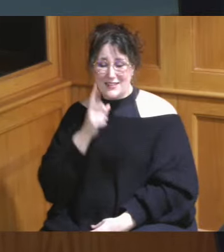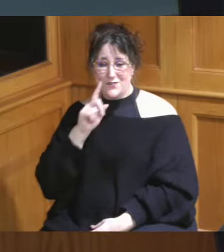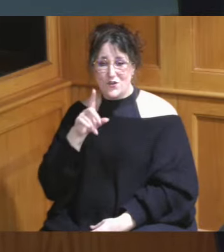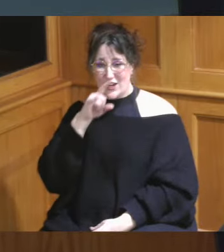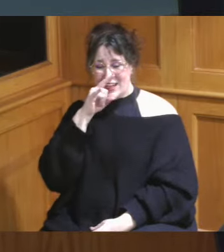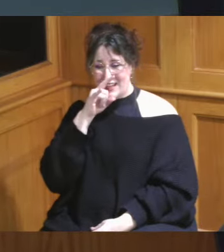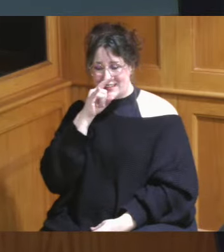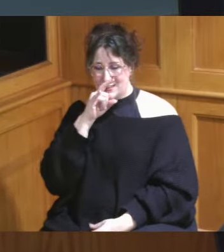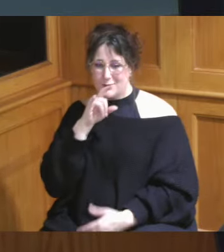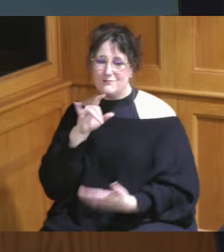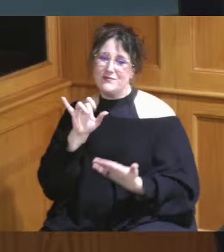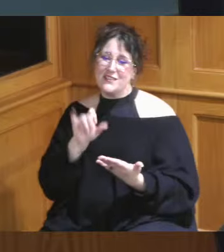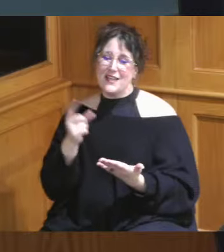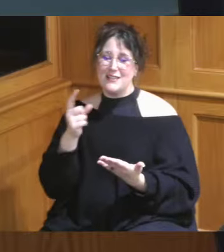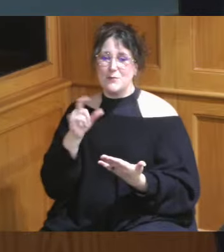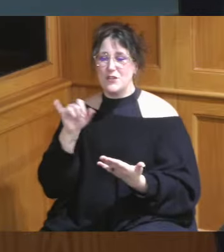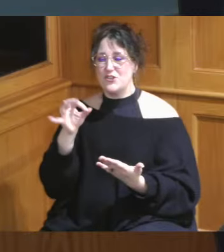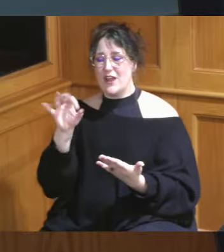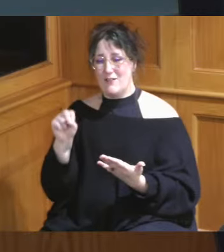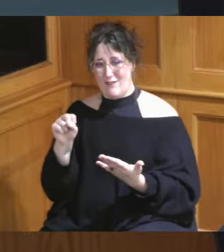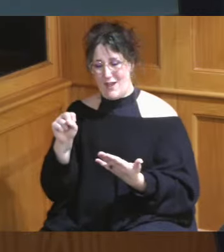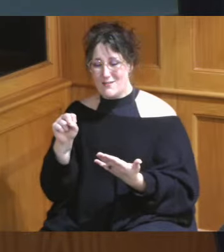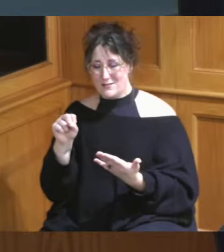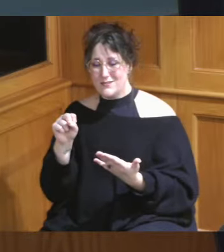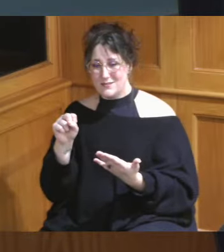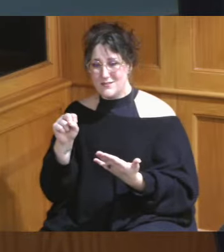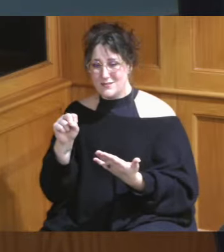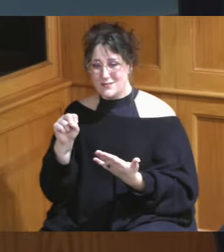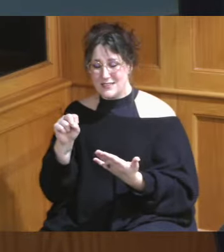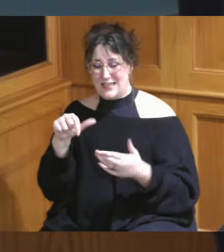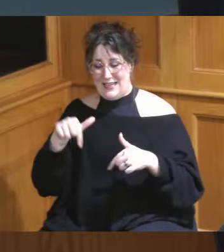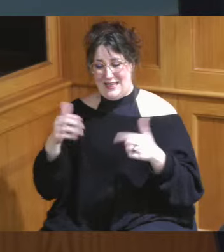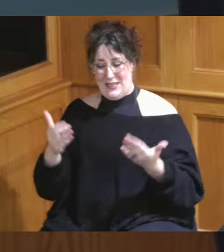kindness for kids is something that JFS, Job and Family Services here at the county has stood up